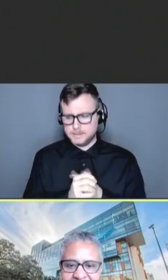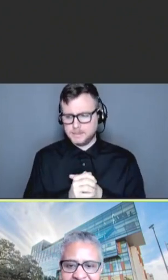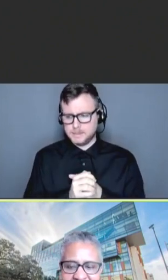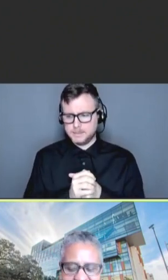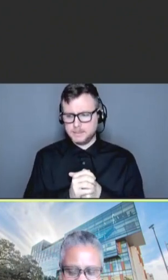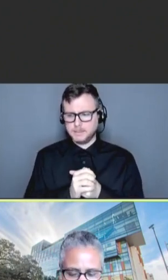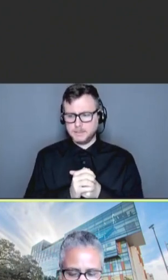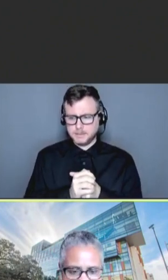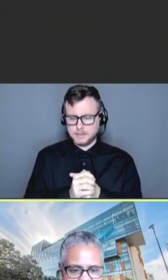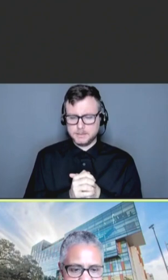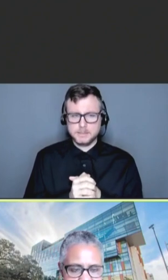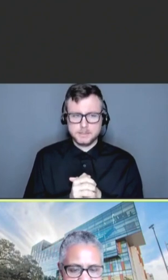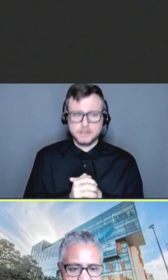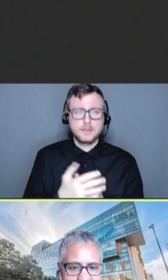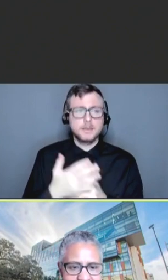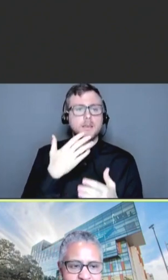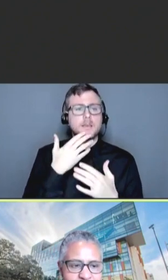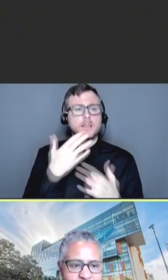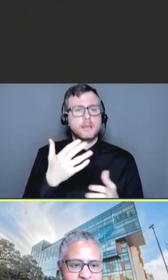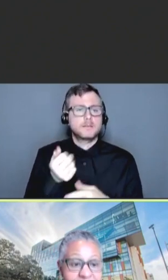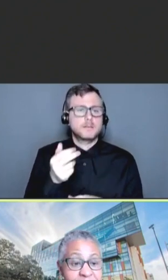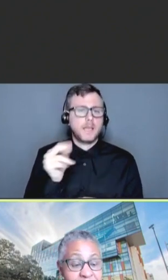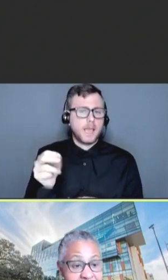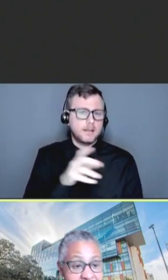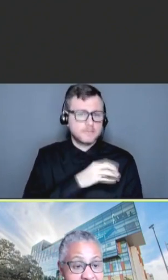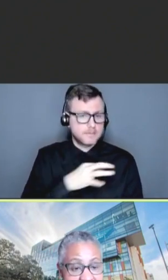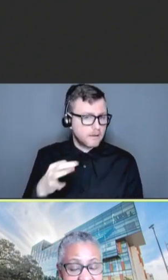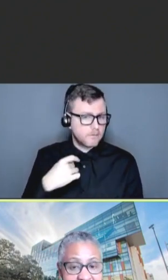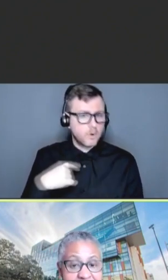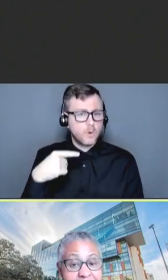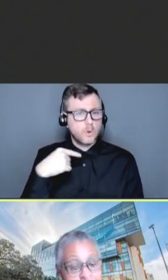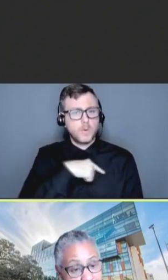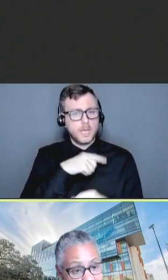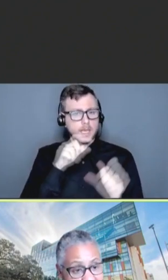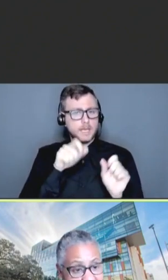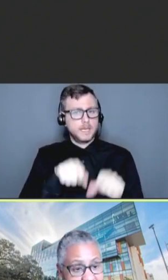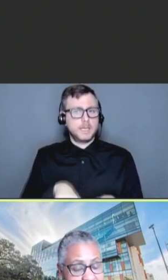Thanks to Ann and staff, we've been able to convene the subcommittee,